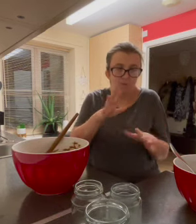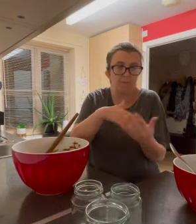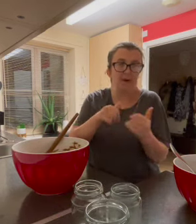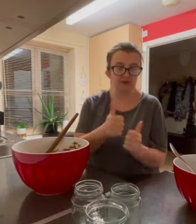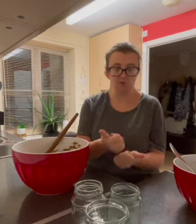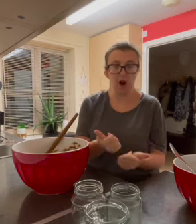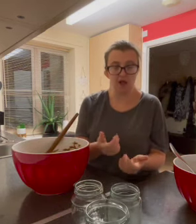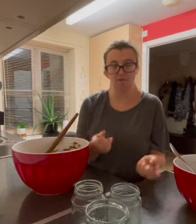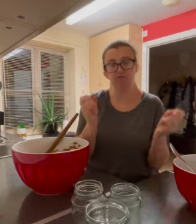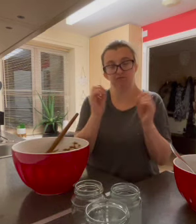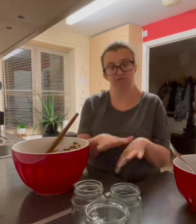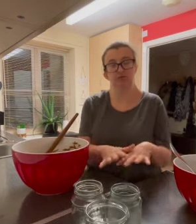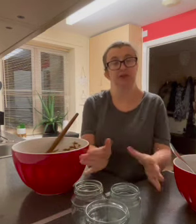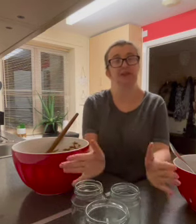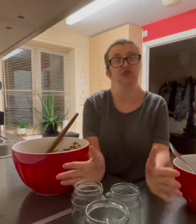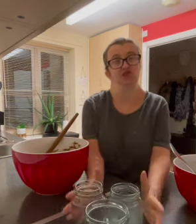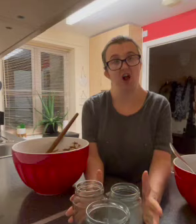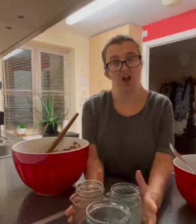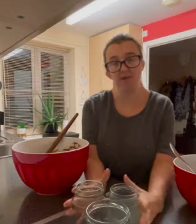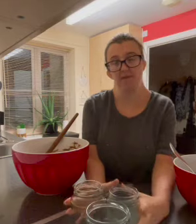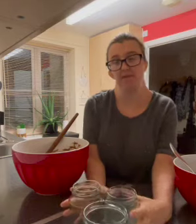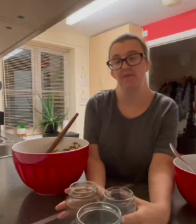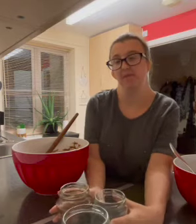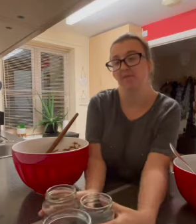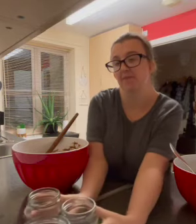When all are mixed well add them to the jugs.